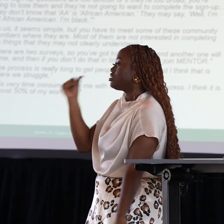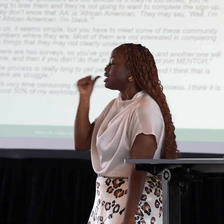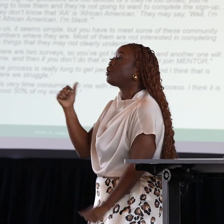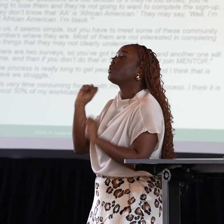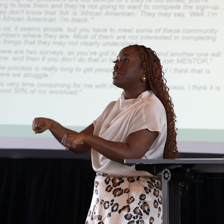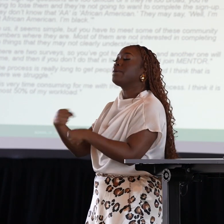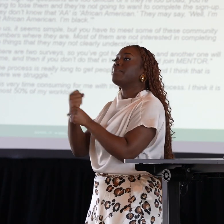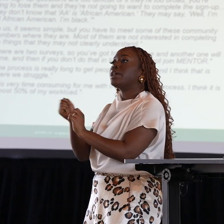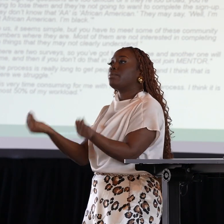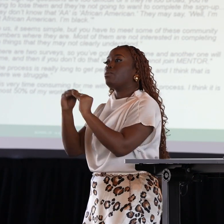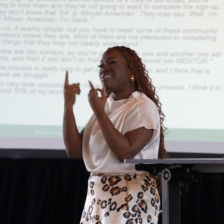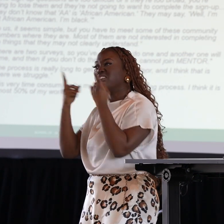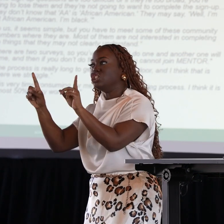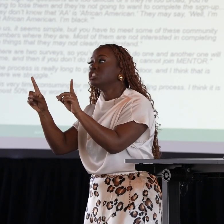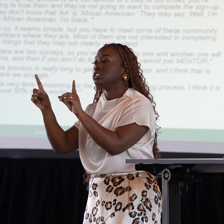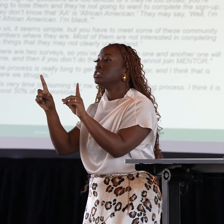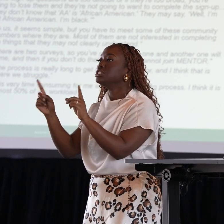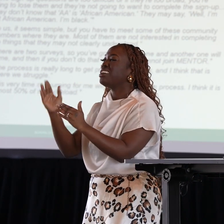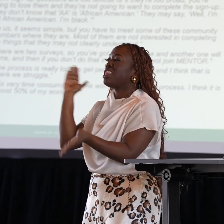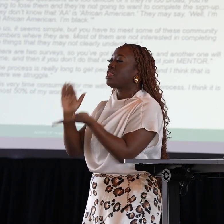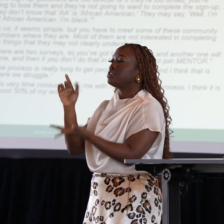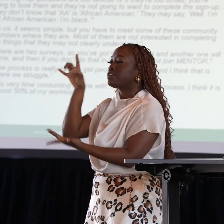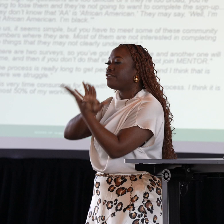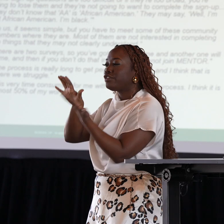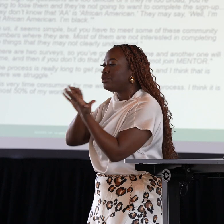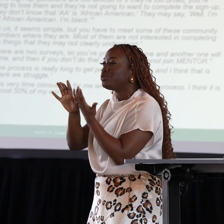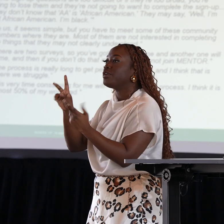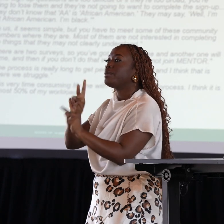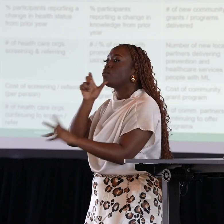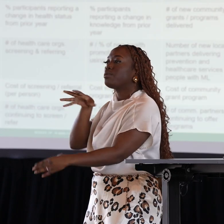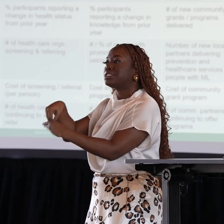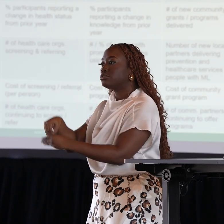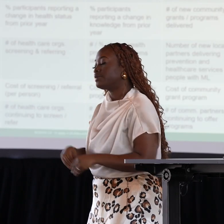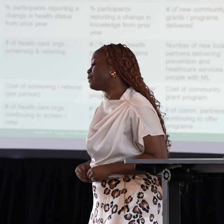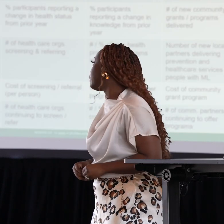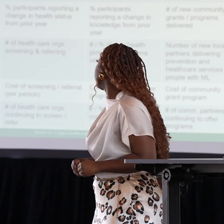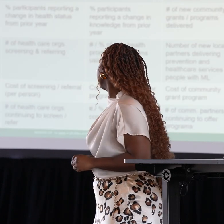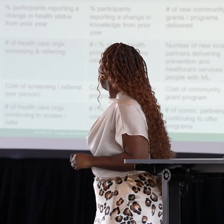efficient and less confusing for participants. I'm not going to